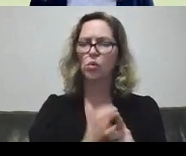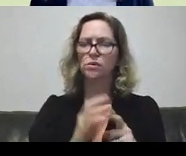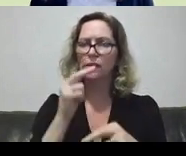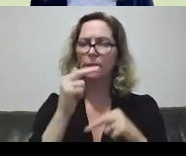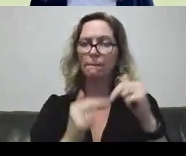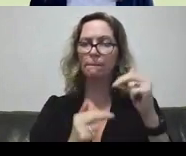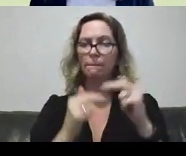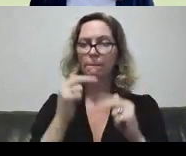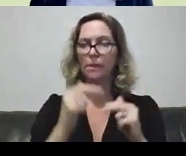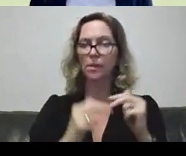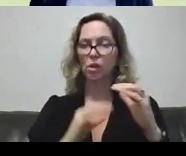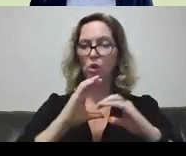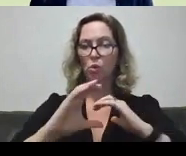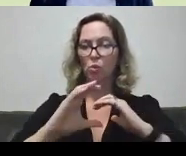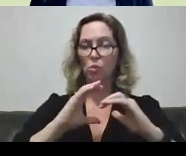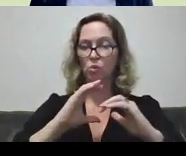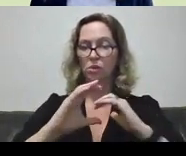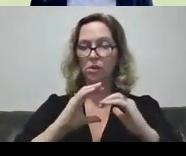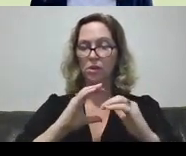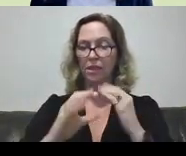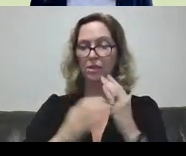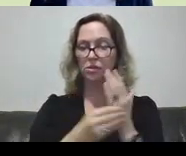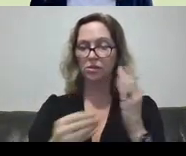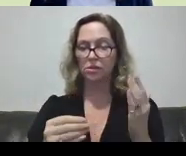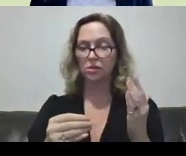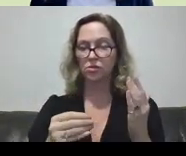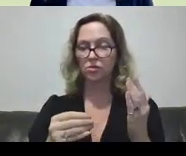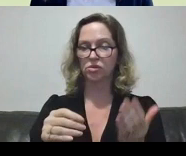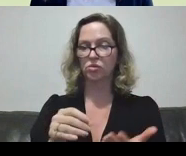device she wanted to learn to play the piano so was going to build her